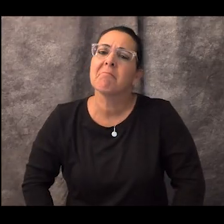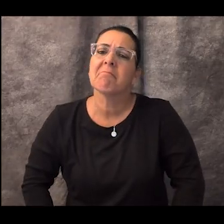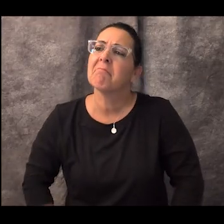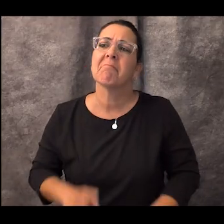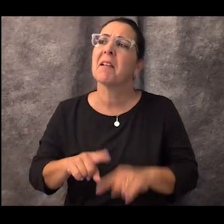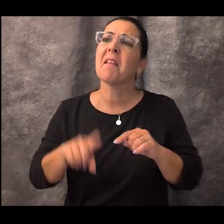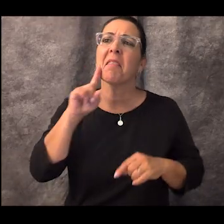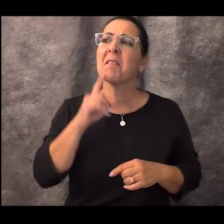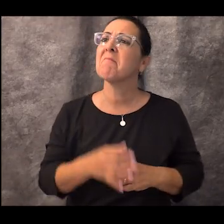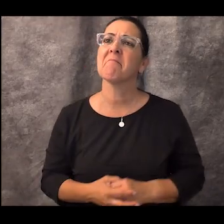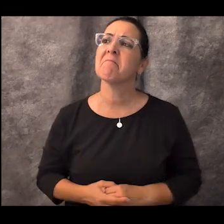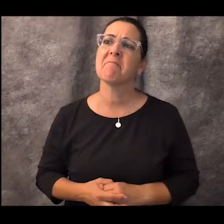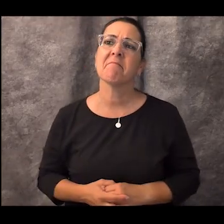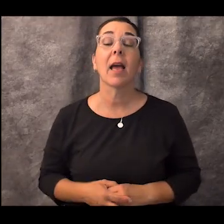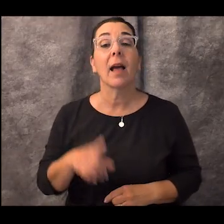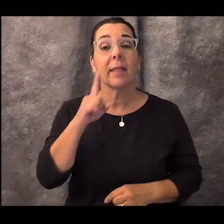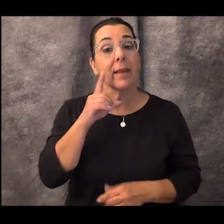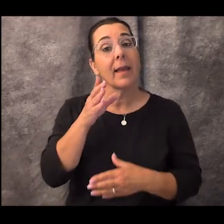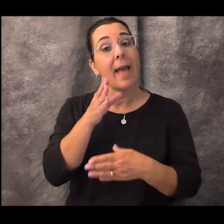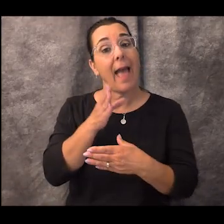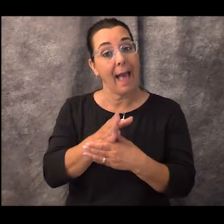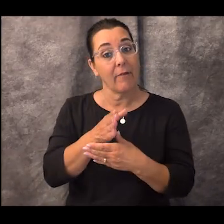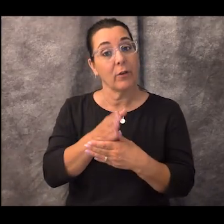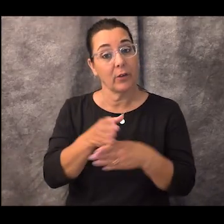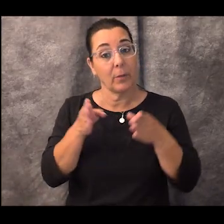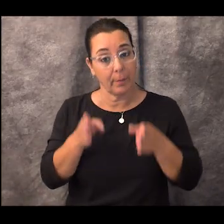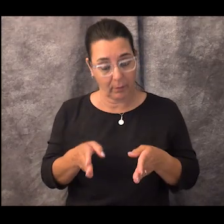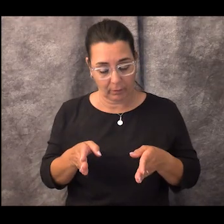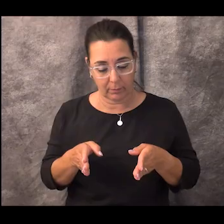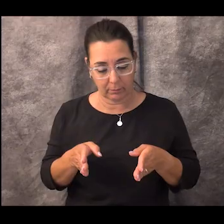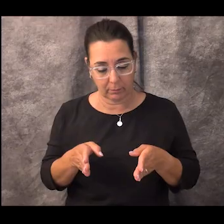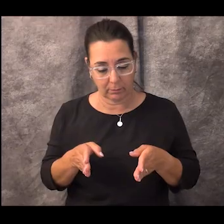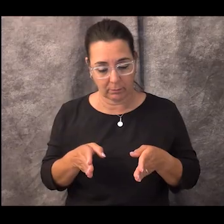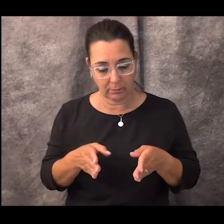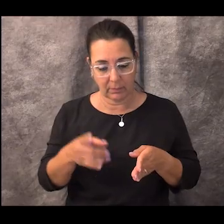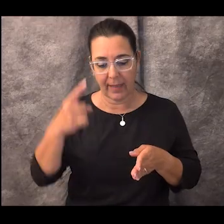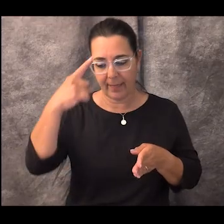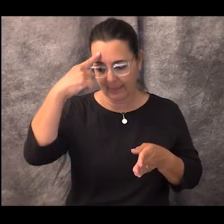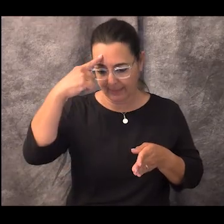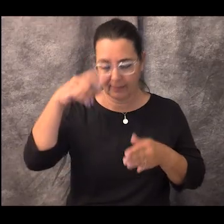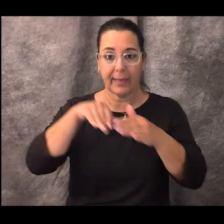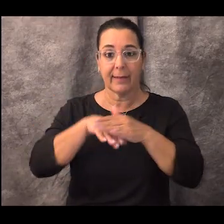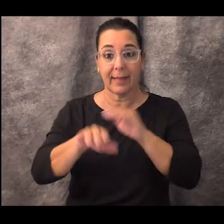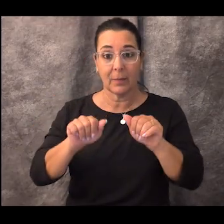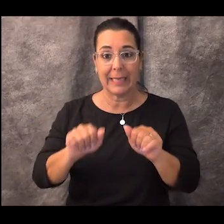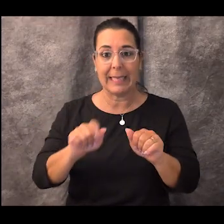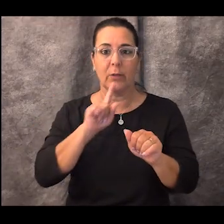I think the average person thinks of accessibility. Yeah, really, really simple way. Stuff we can all understand.